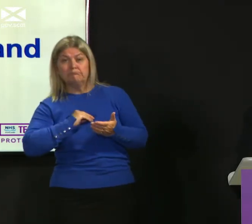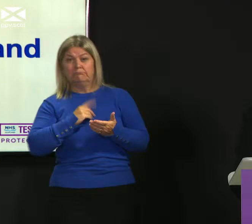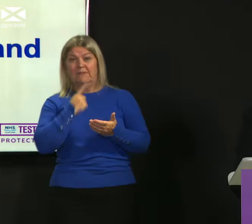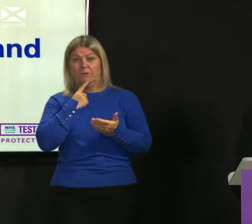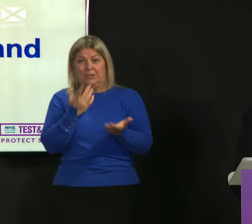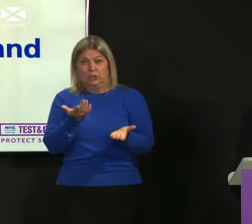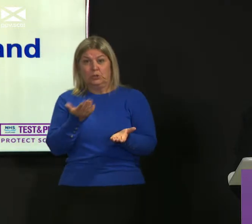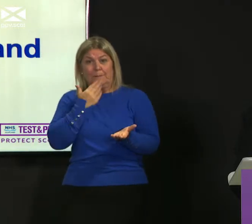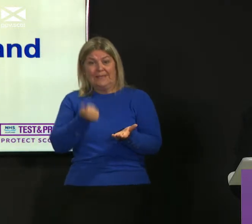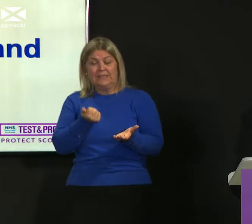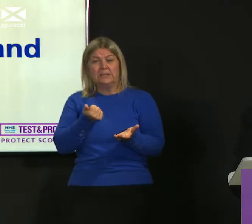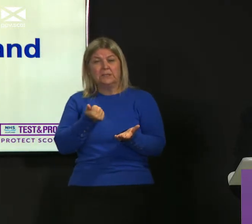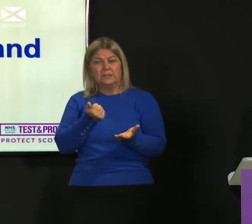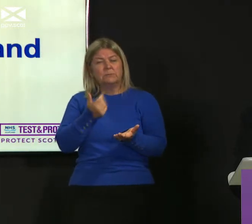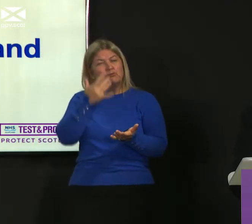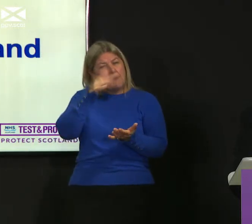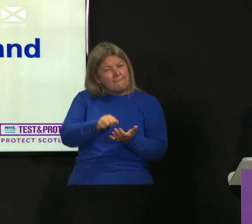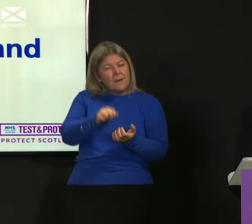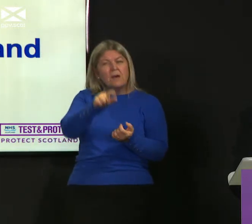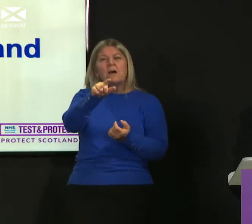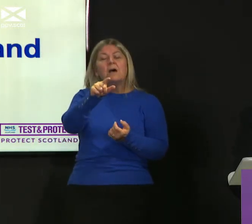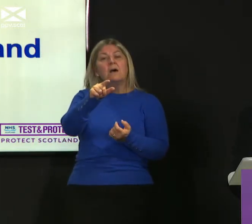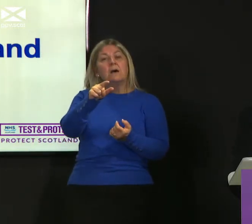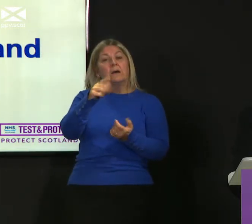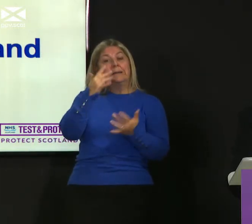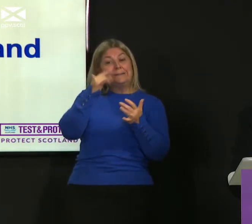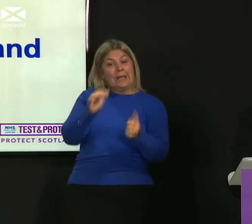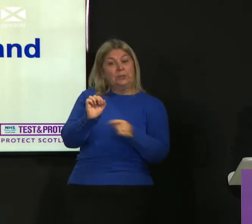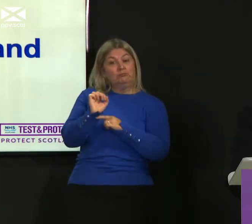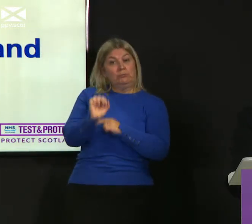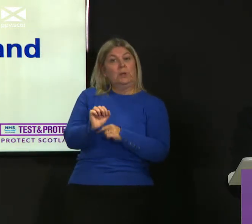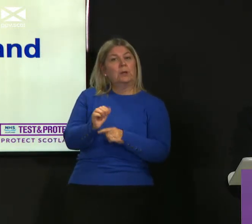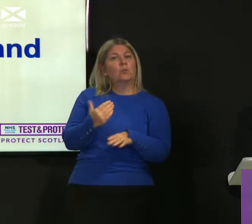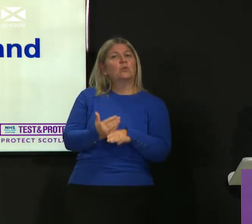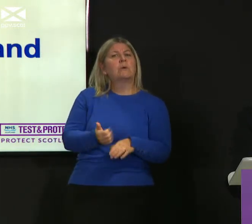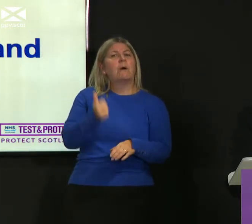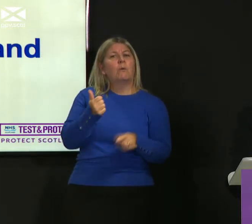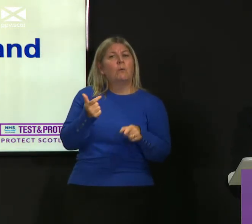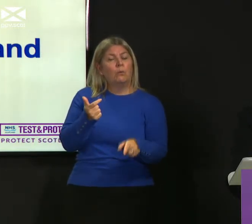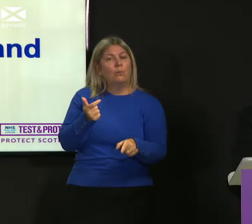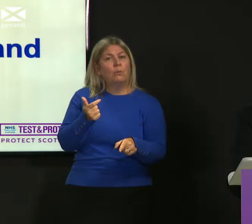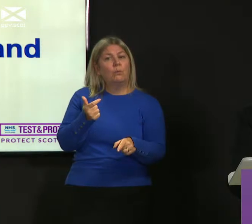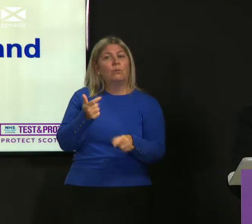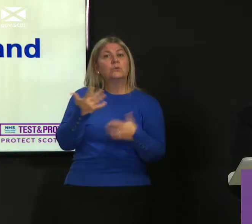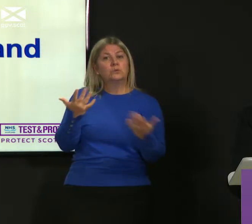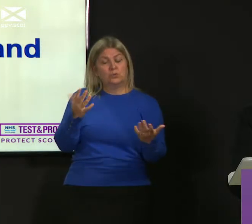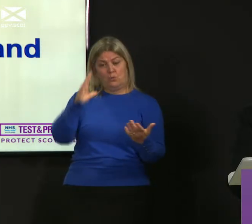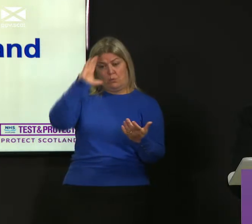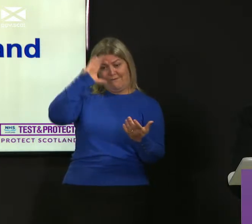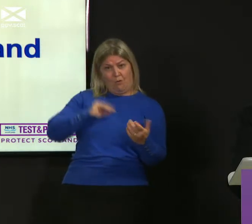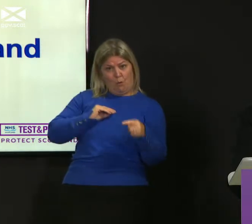protect works. So we're informed of, the contact tracers of people working in test and protect